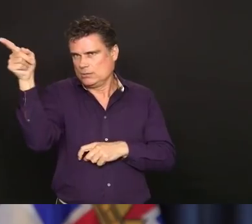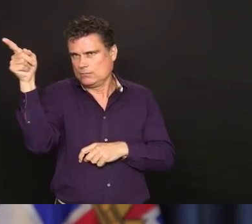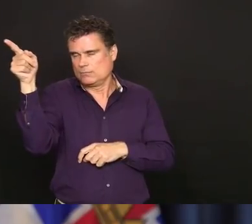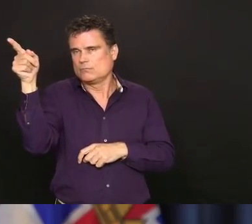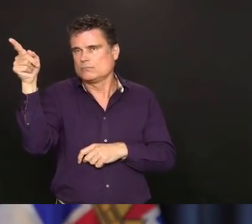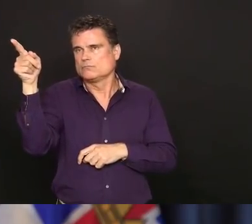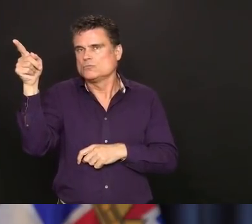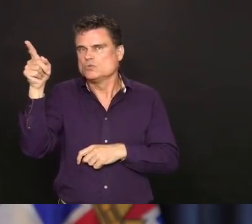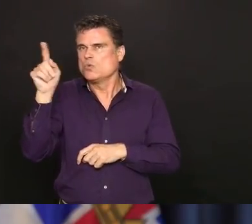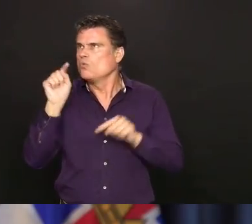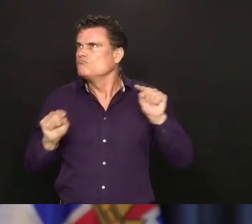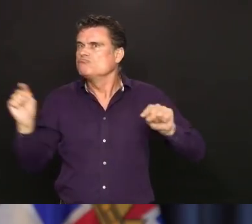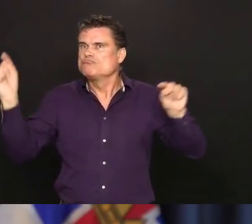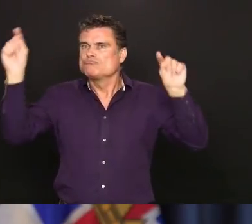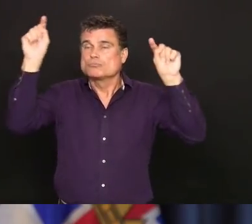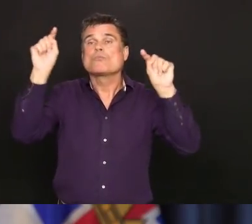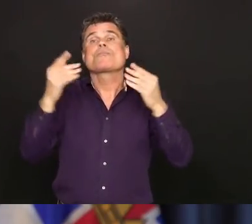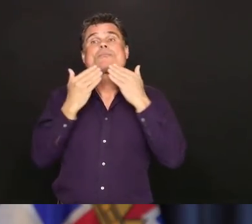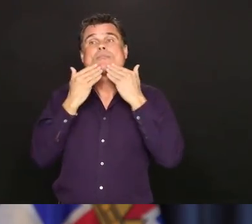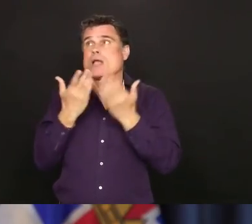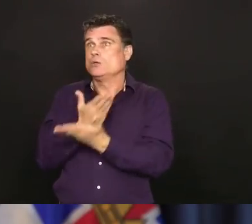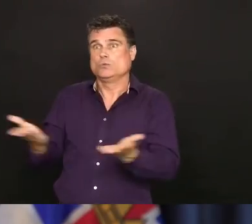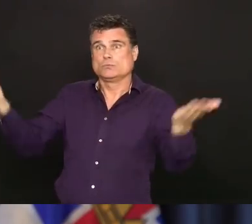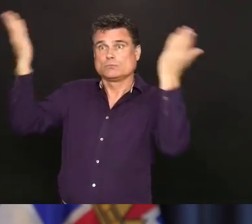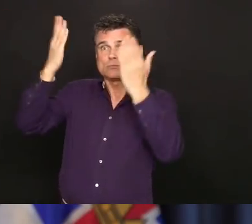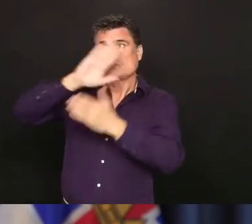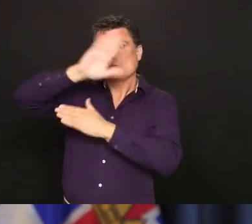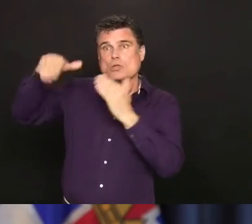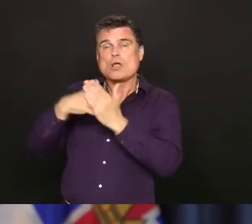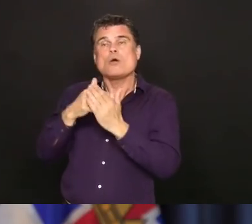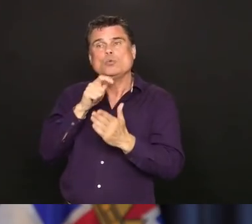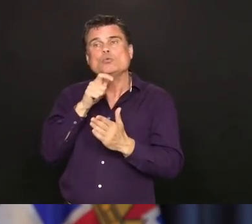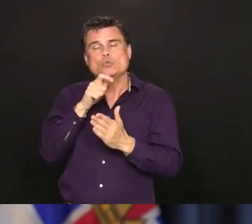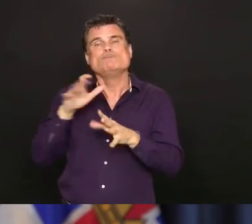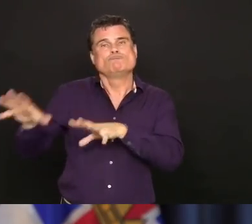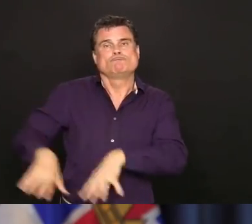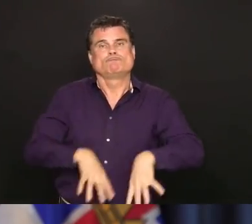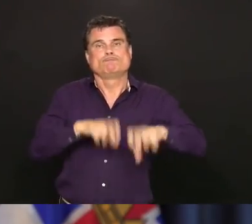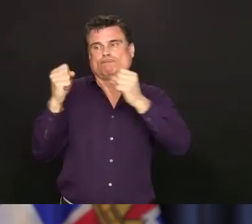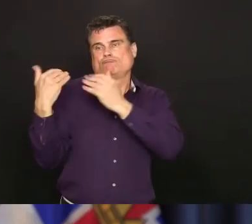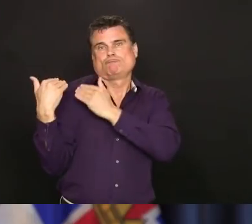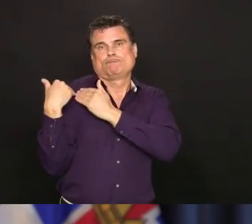to all those involved and the thousands of British Columbians who are asking questions.